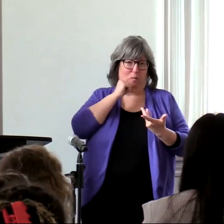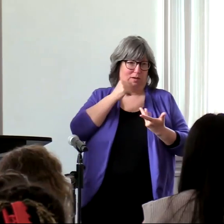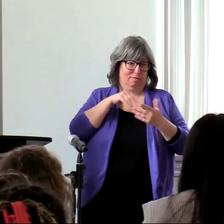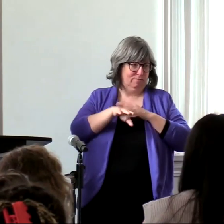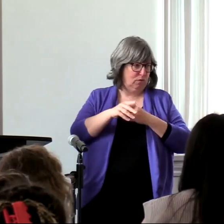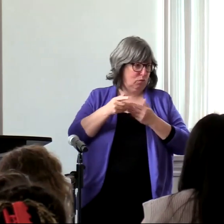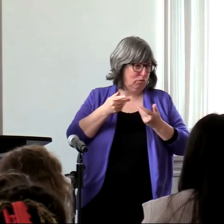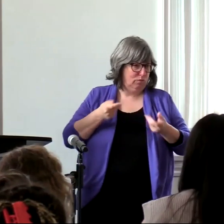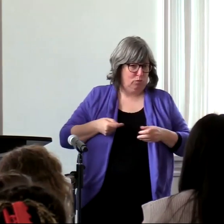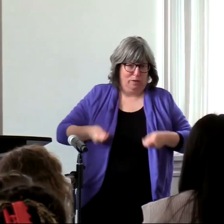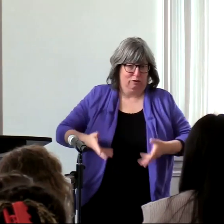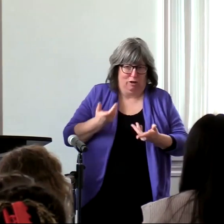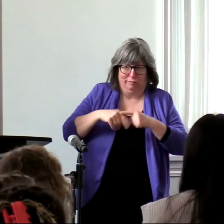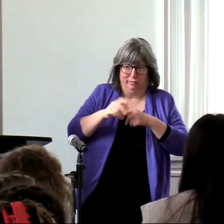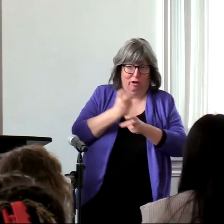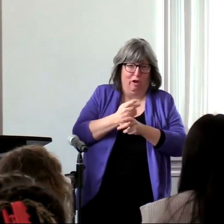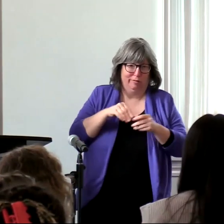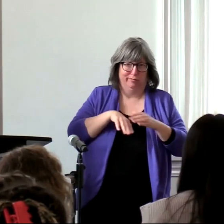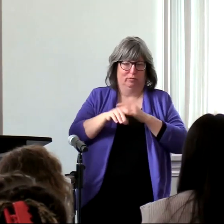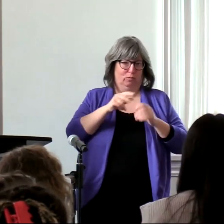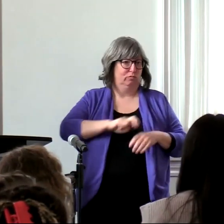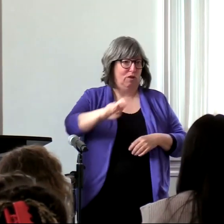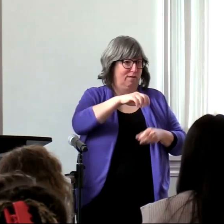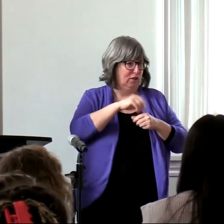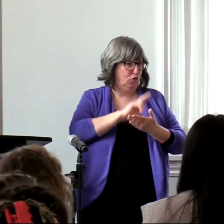Hebb completed his Bachelor of Commerce degree at Dal University.